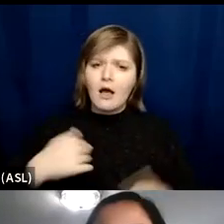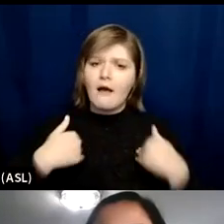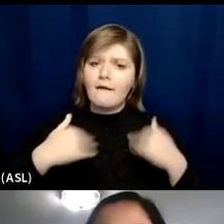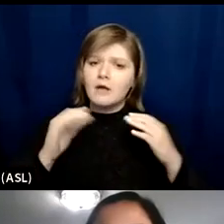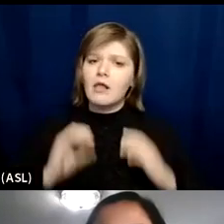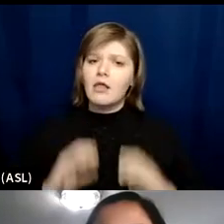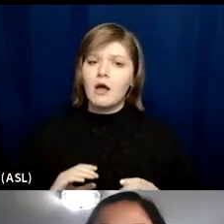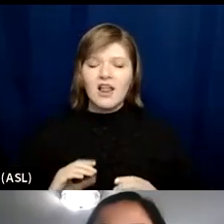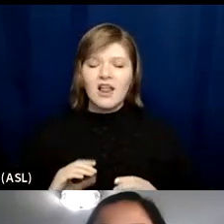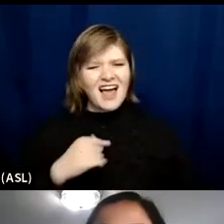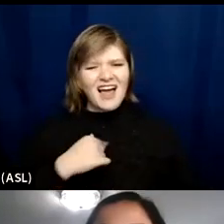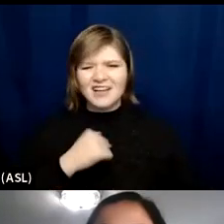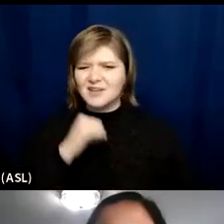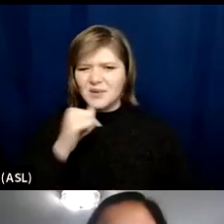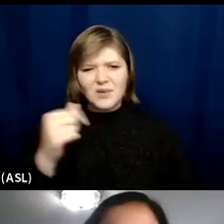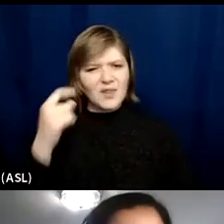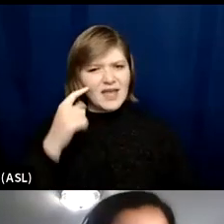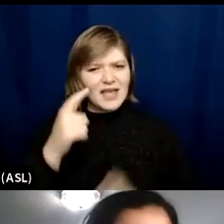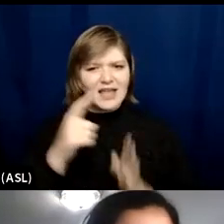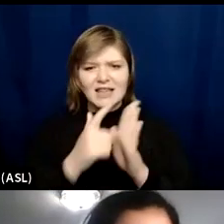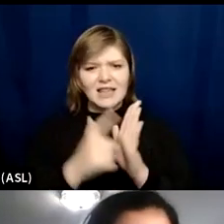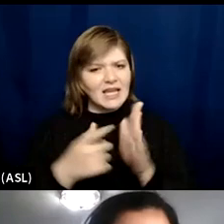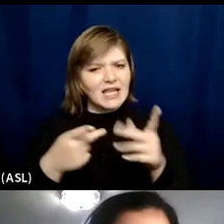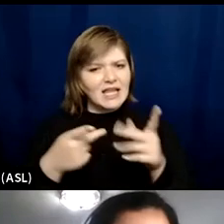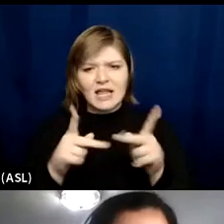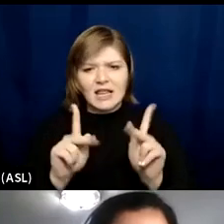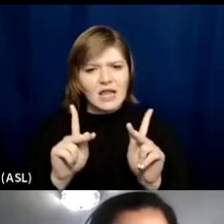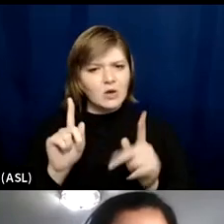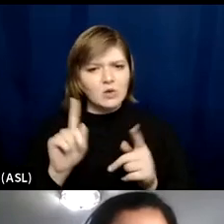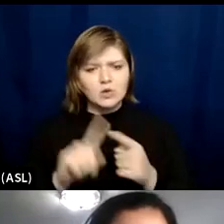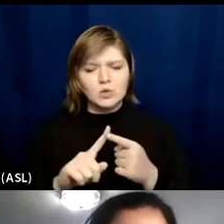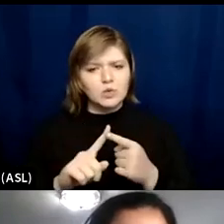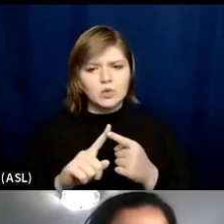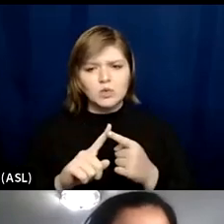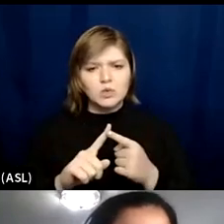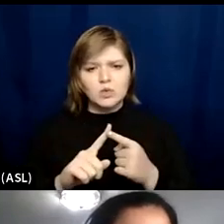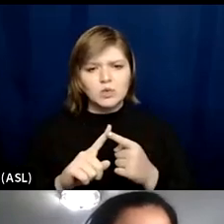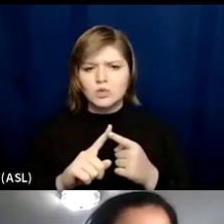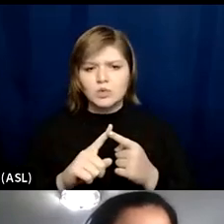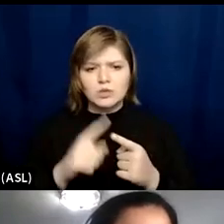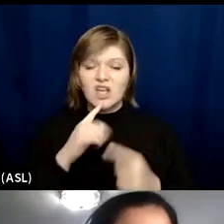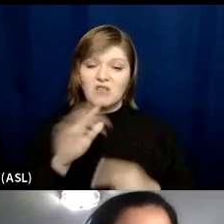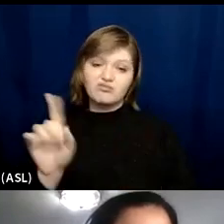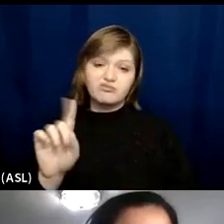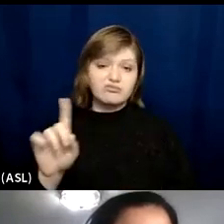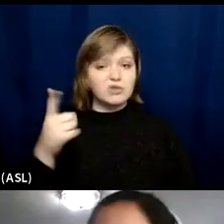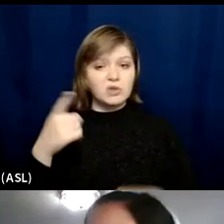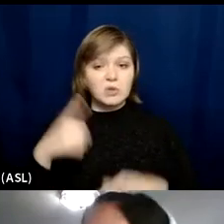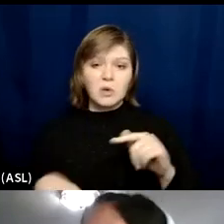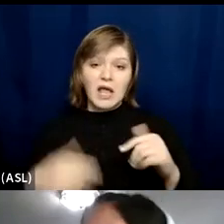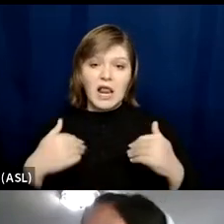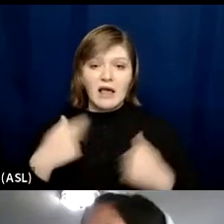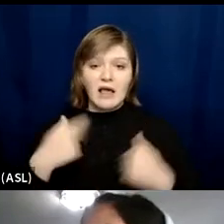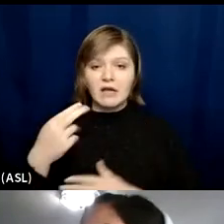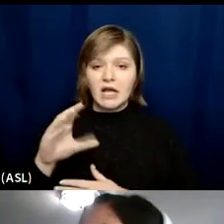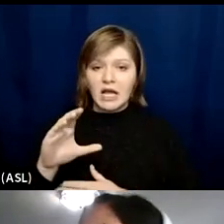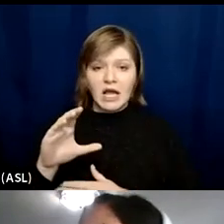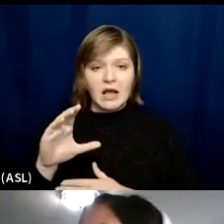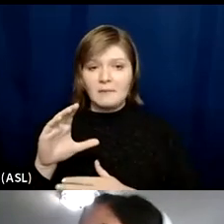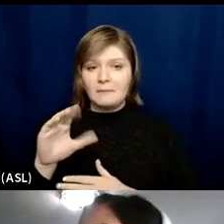It was just sort of like, hey we have these services, Haley had these people, do you think we could have some vouchers?